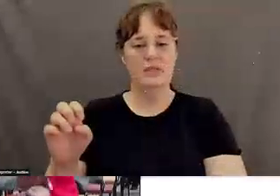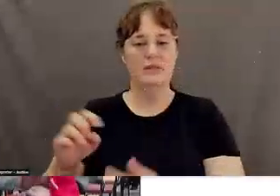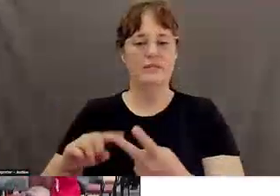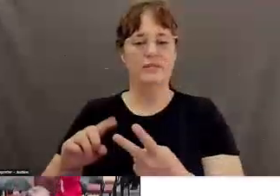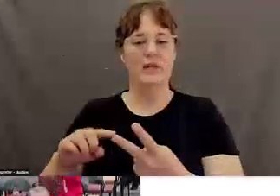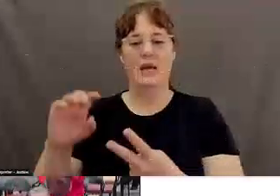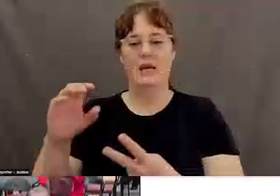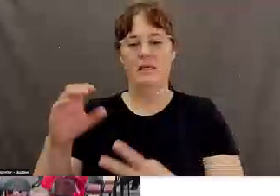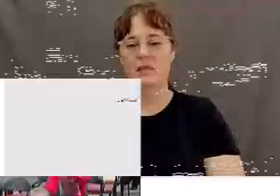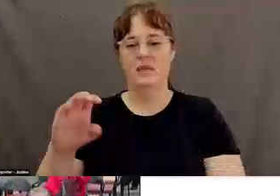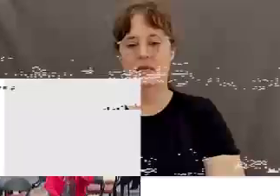Boardroom: Go to the next slide.